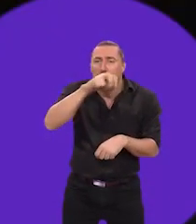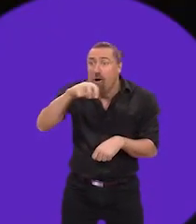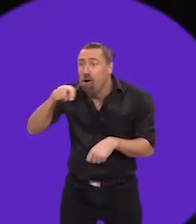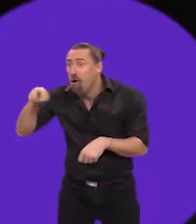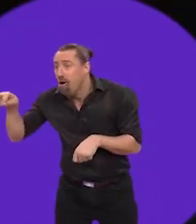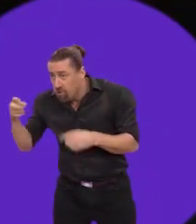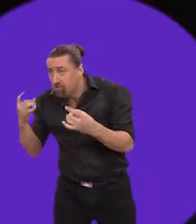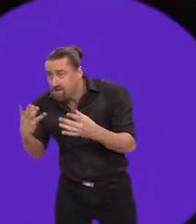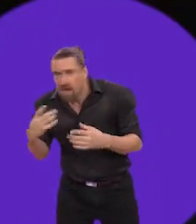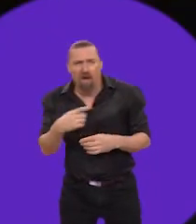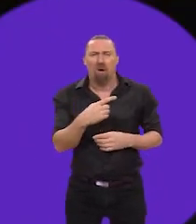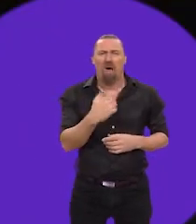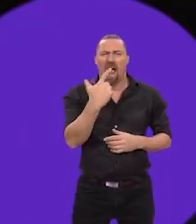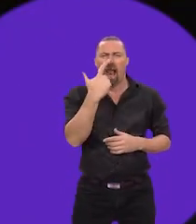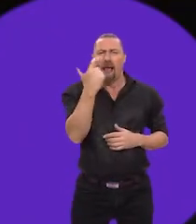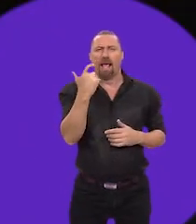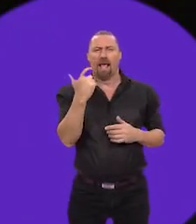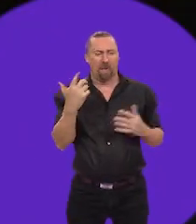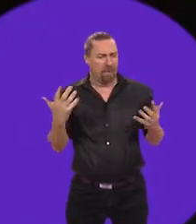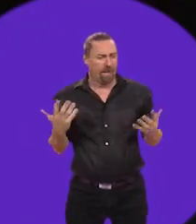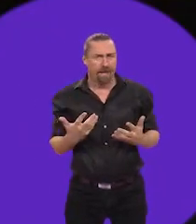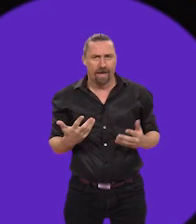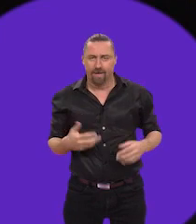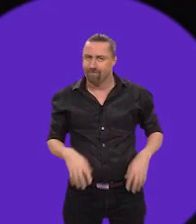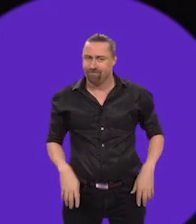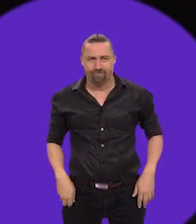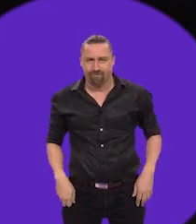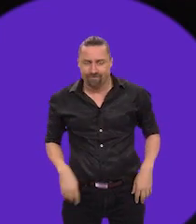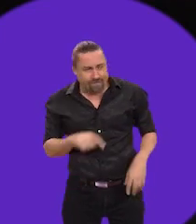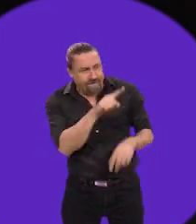But where's Lucky? He wasn't drinking from his bottle.